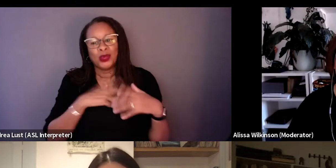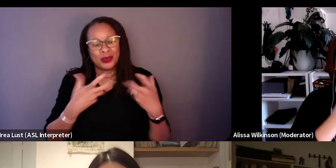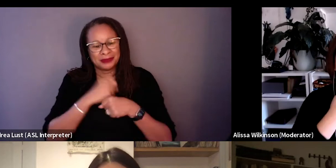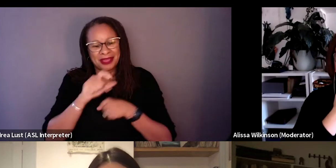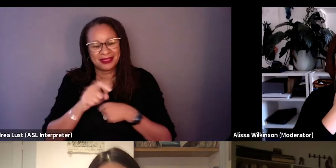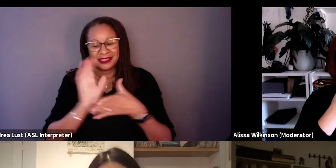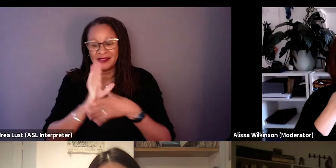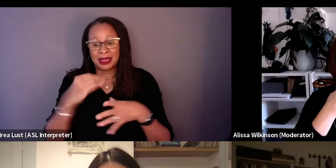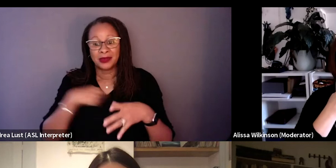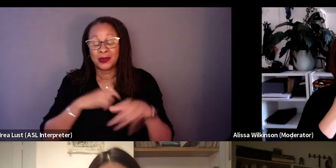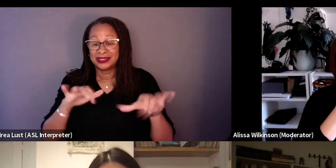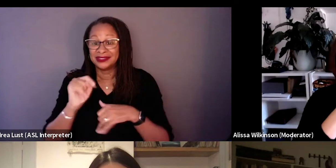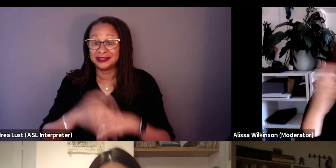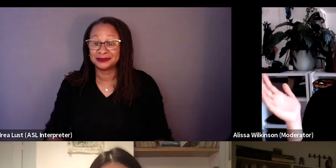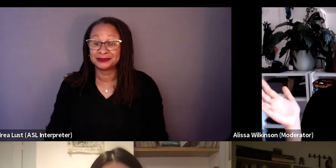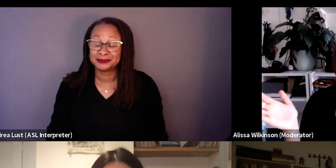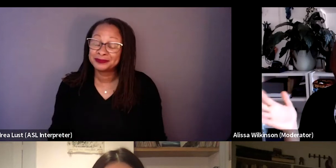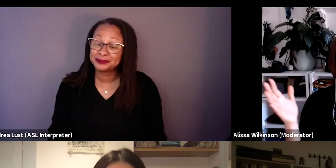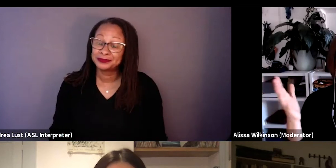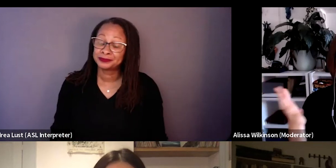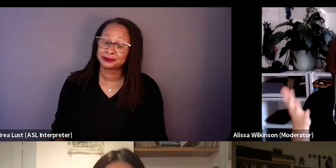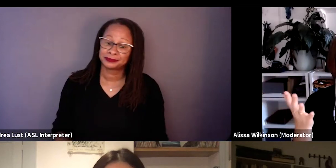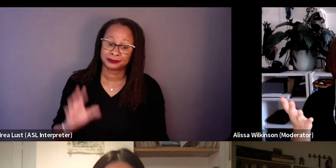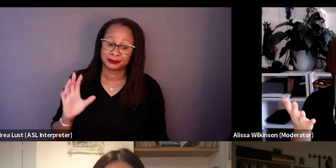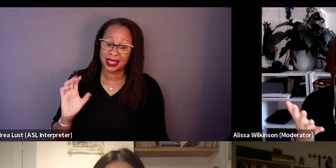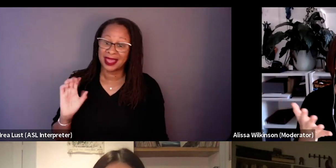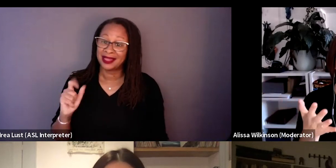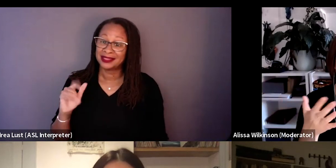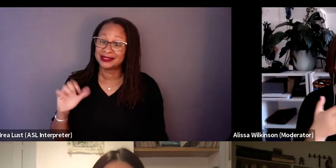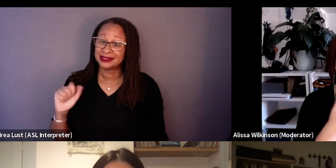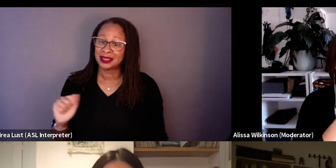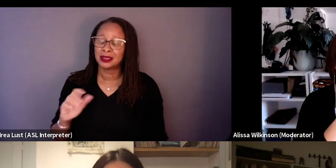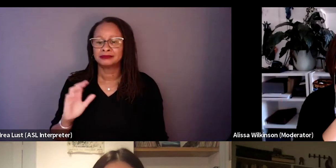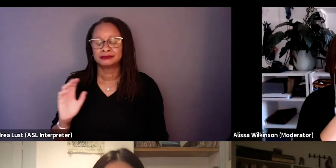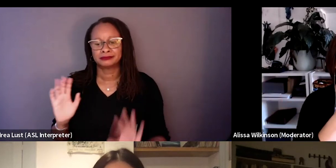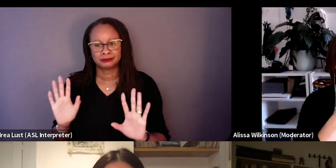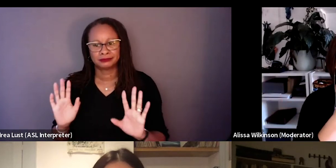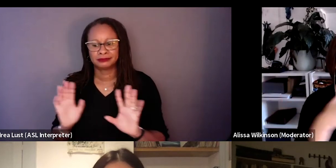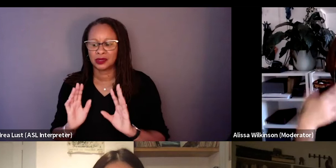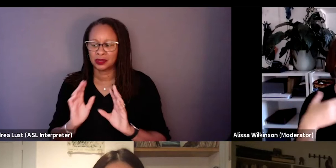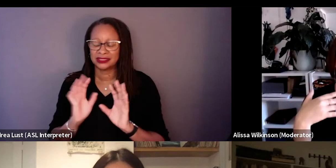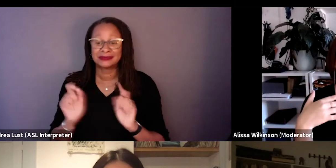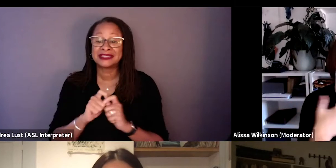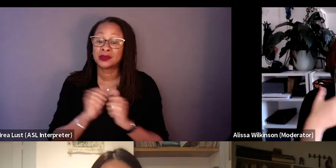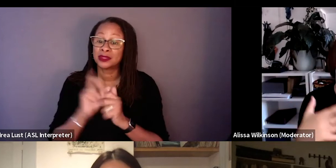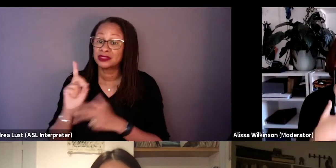You know, obviously with documentary and especially with a documentary of this kind, this story, you, you, you go in